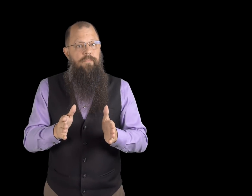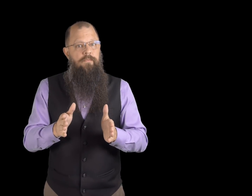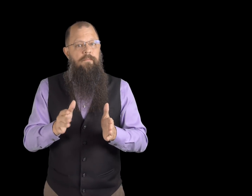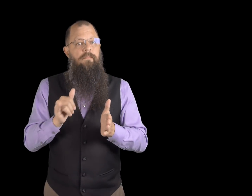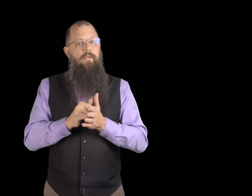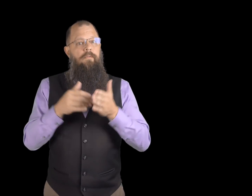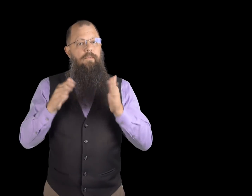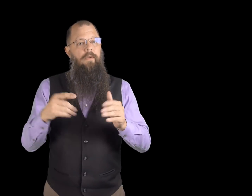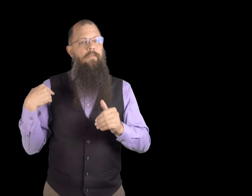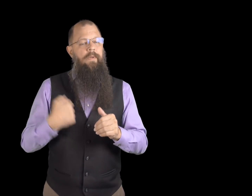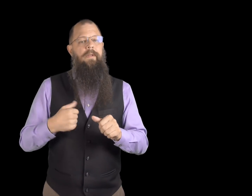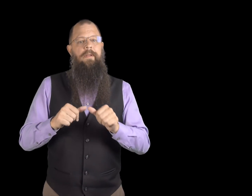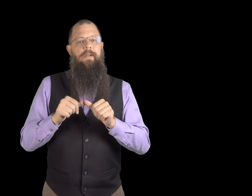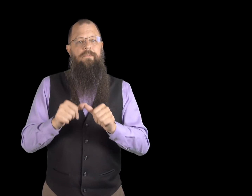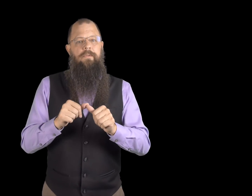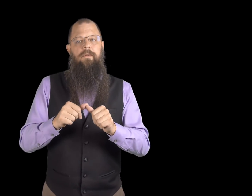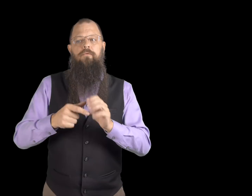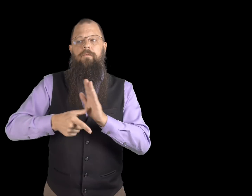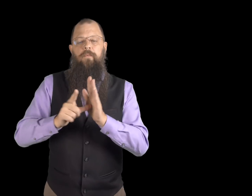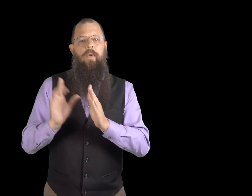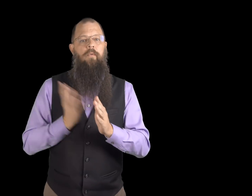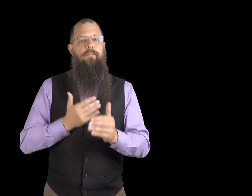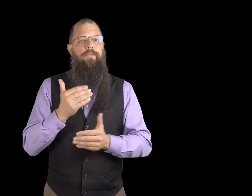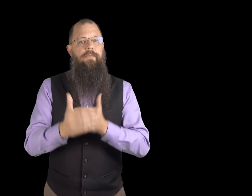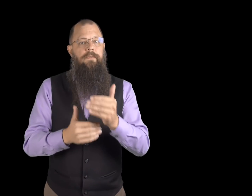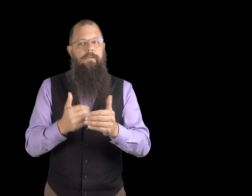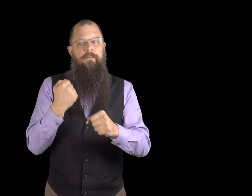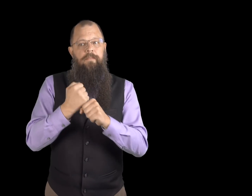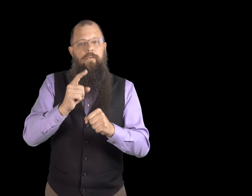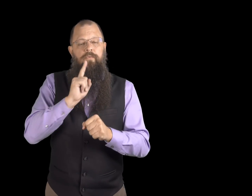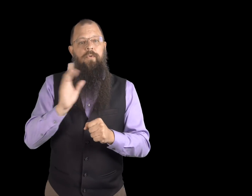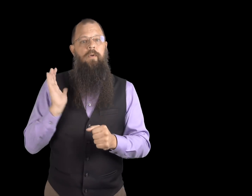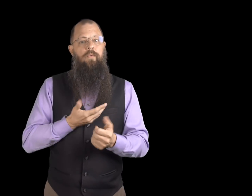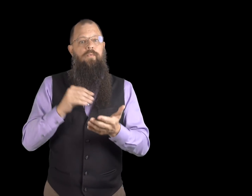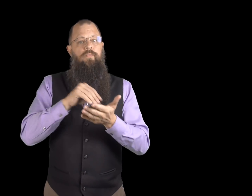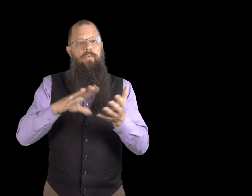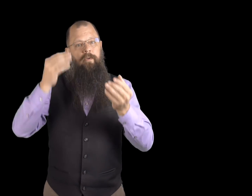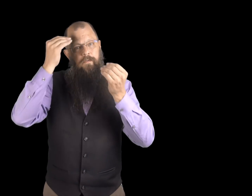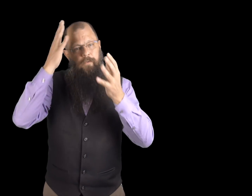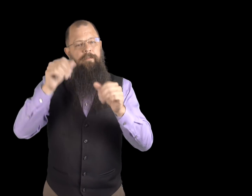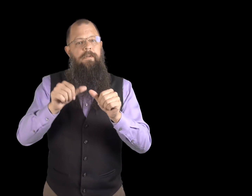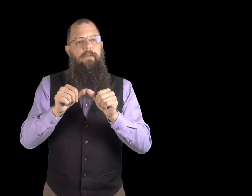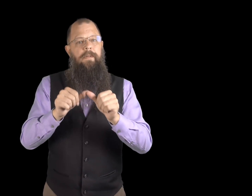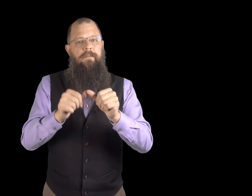or supervisor. That way we can continue to review our process and ensure our